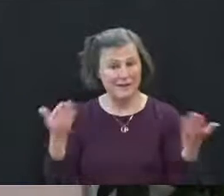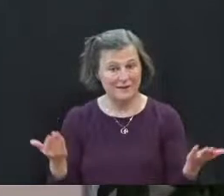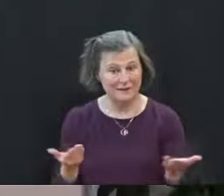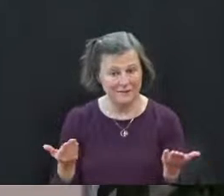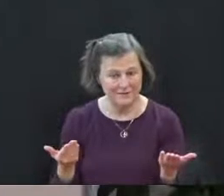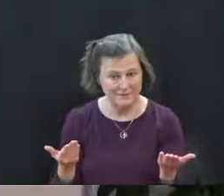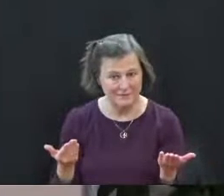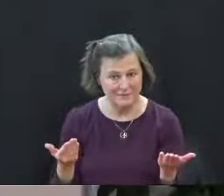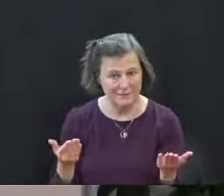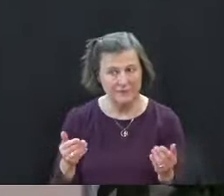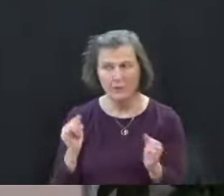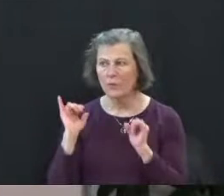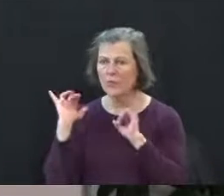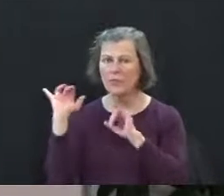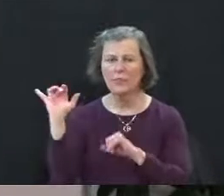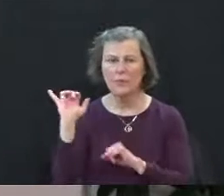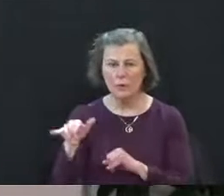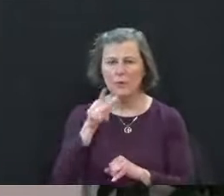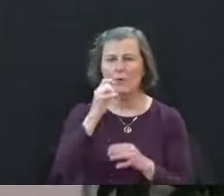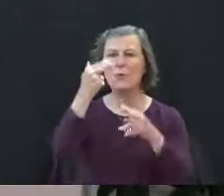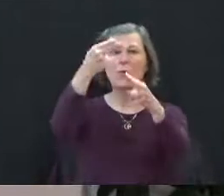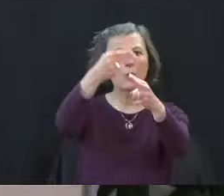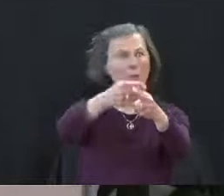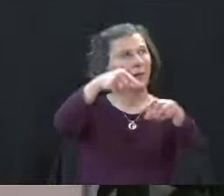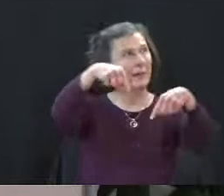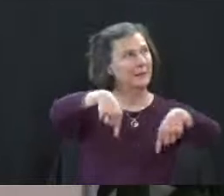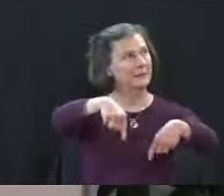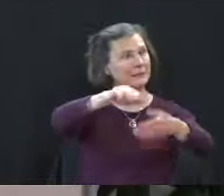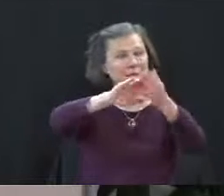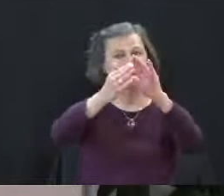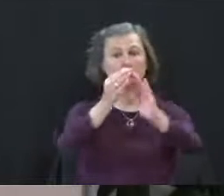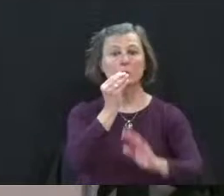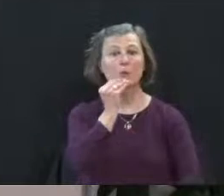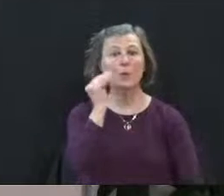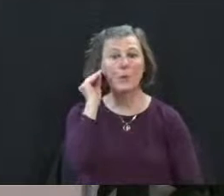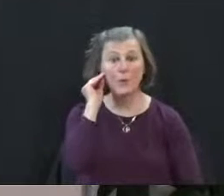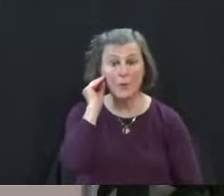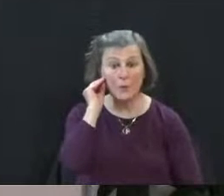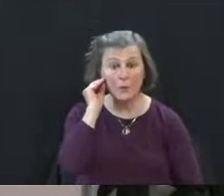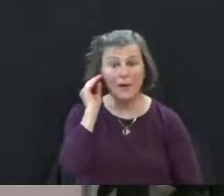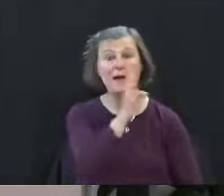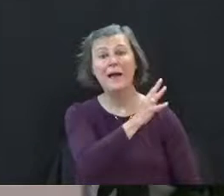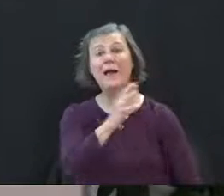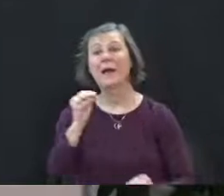With all those who call this community home and all those who may someday walk through